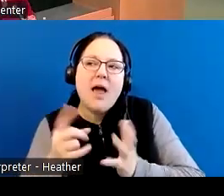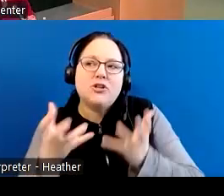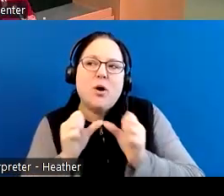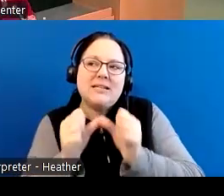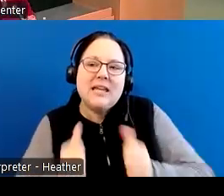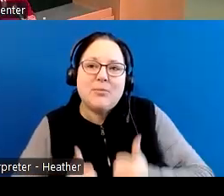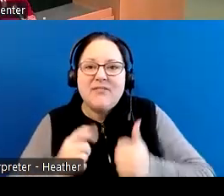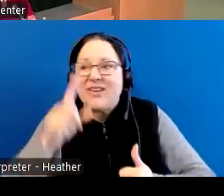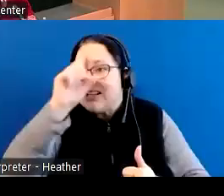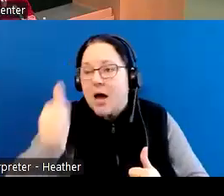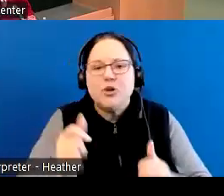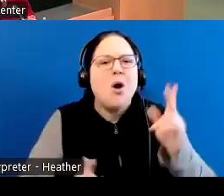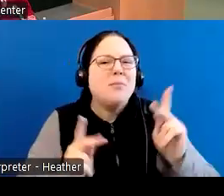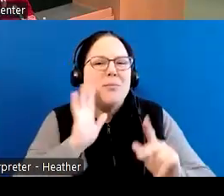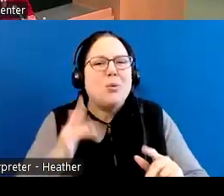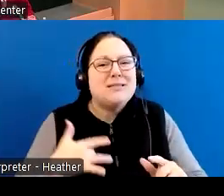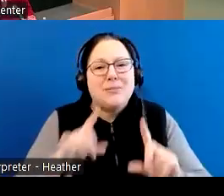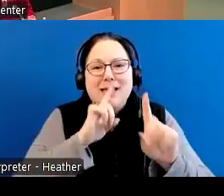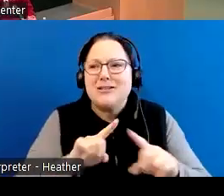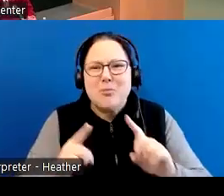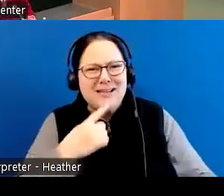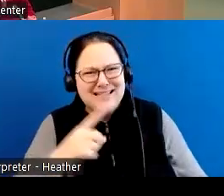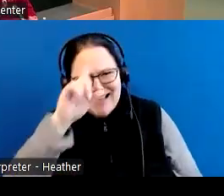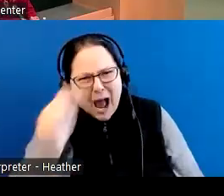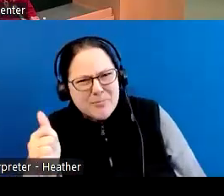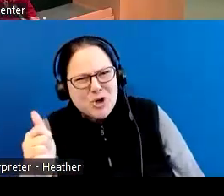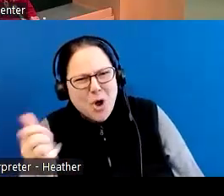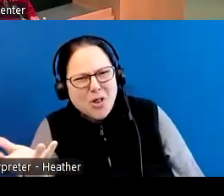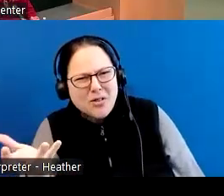people usually answer it but it's just it says optional which is so I mean obviously we think